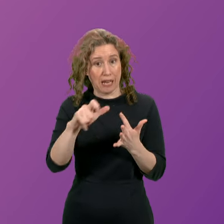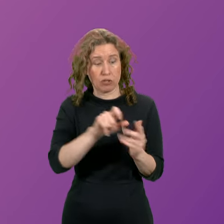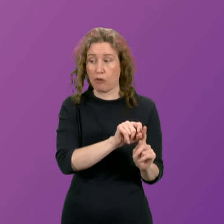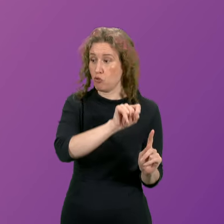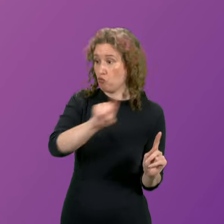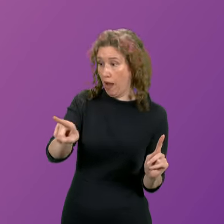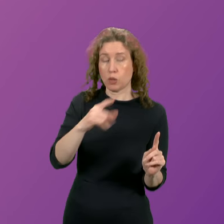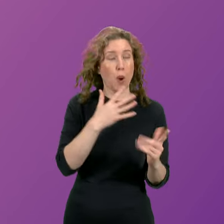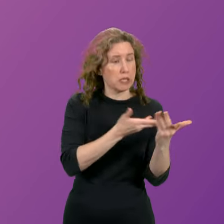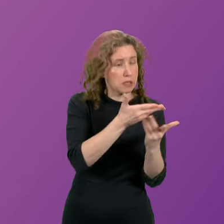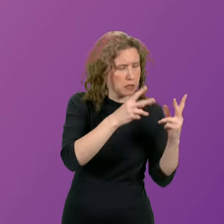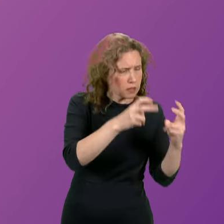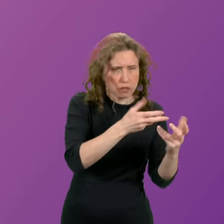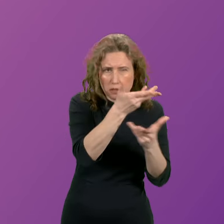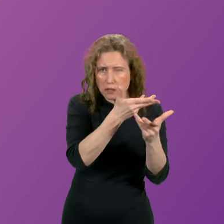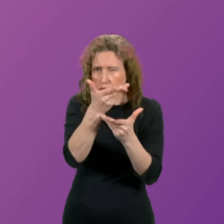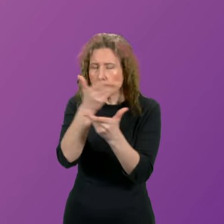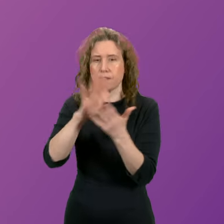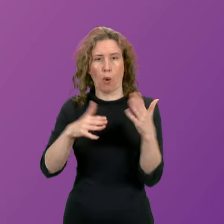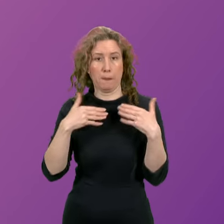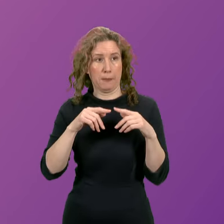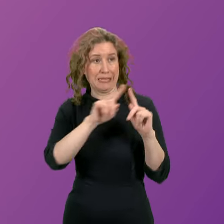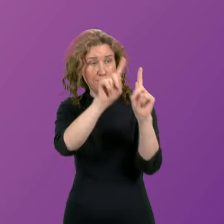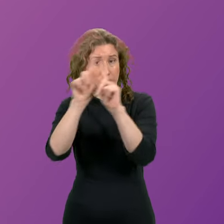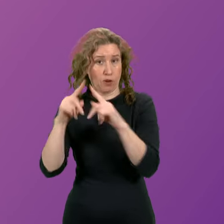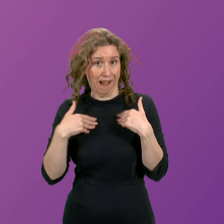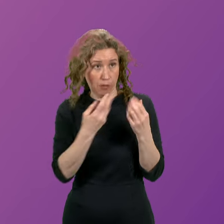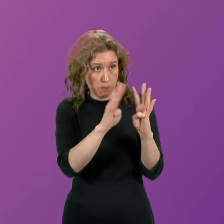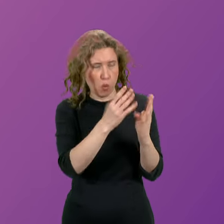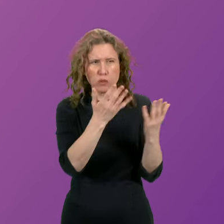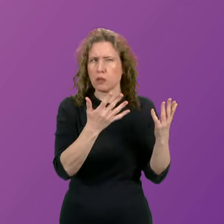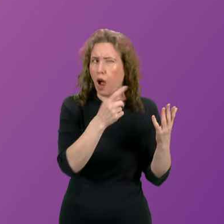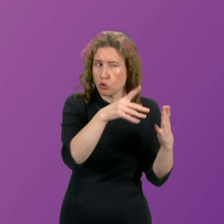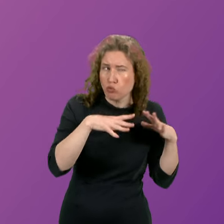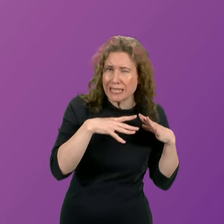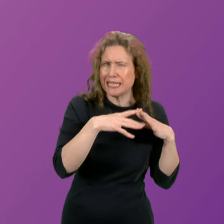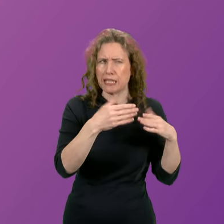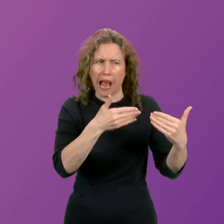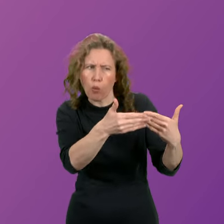once we have had feedback from health boards about their state of preparation, to ensure